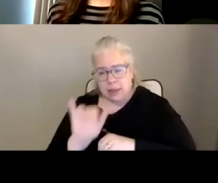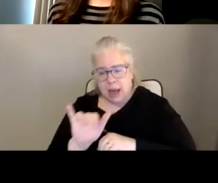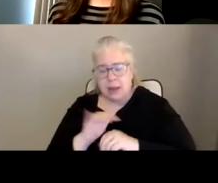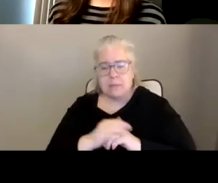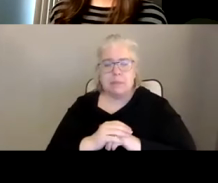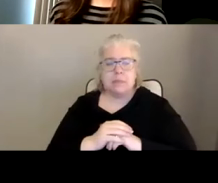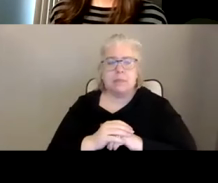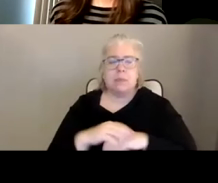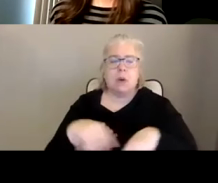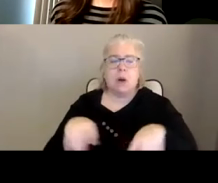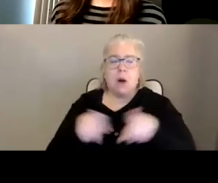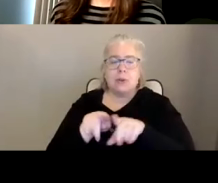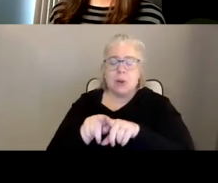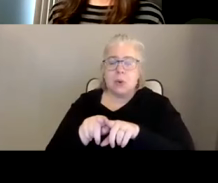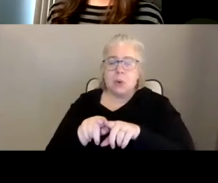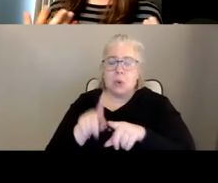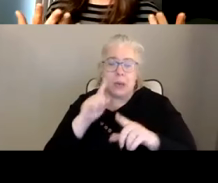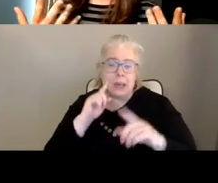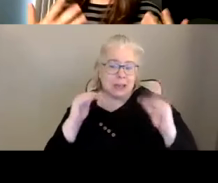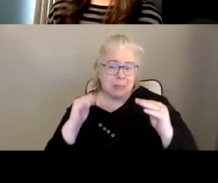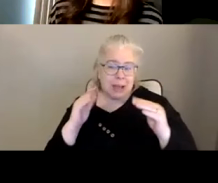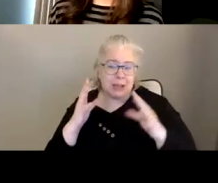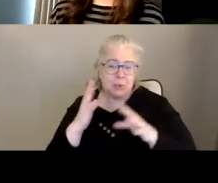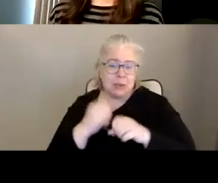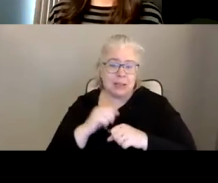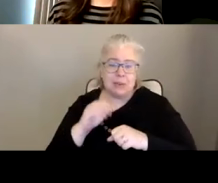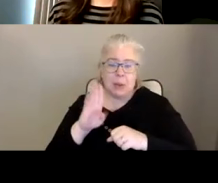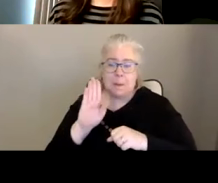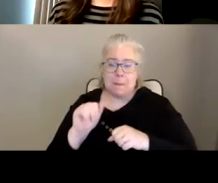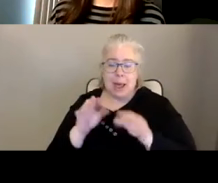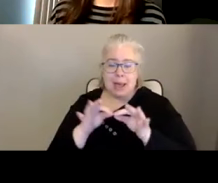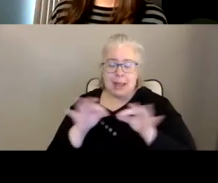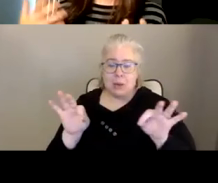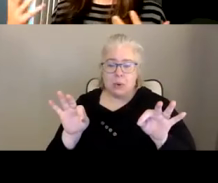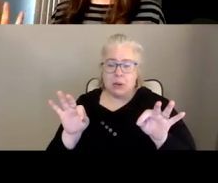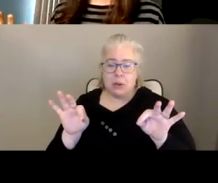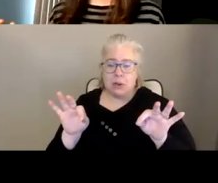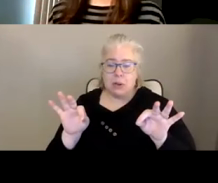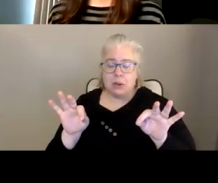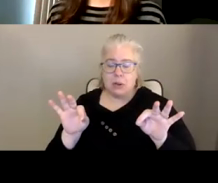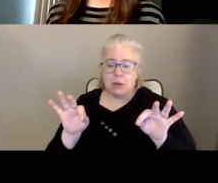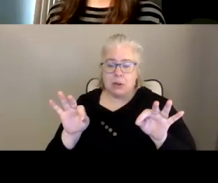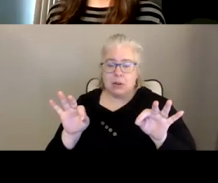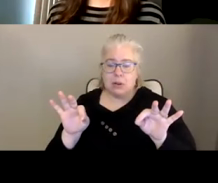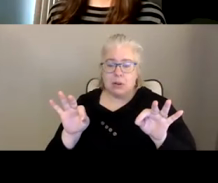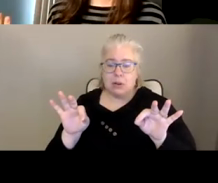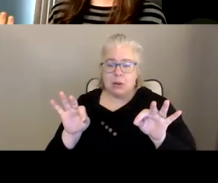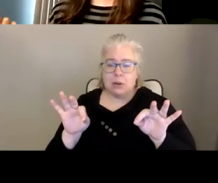Also are you expecting to receive a bilingual table with your translation or a camera ready flyer